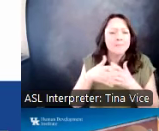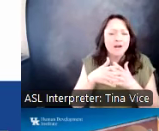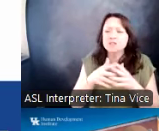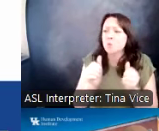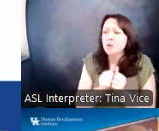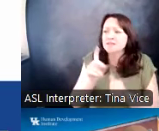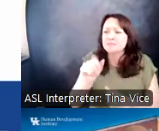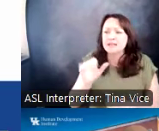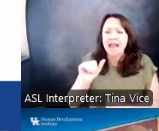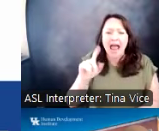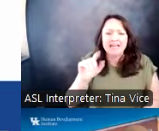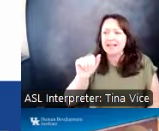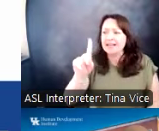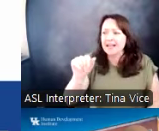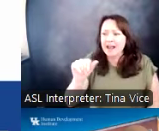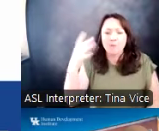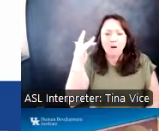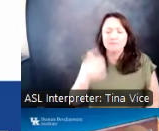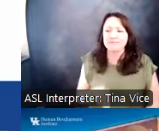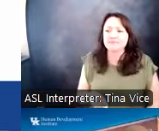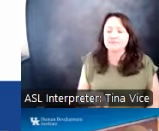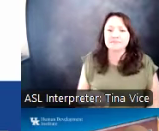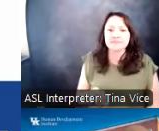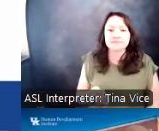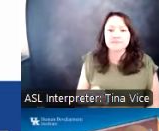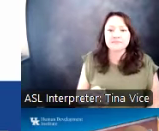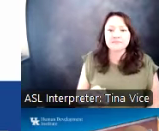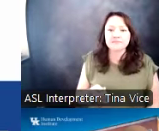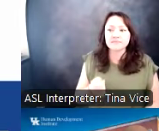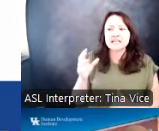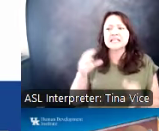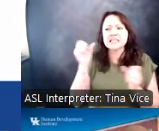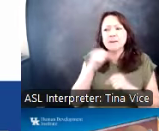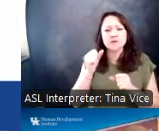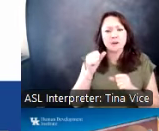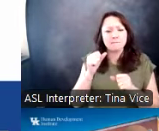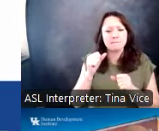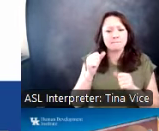It's important or it's an assumption made by most people that the Americans